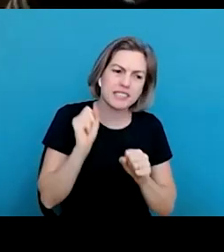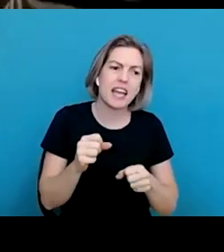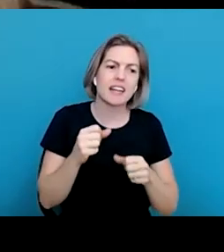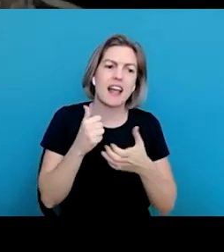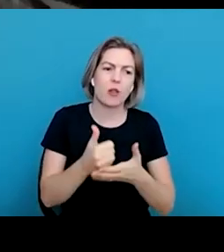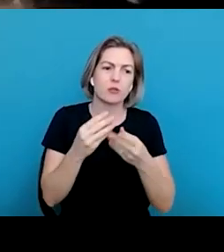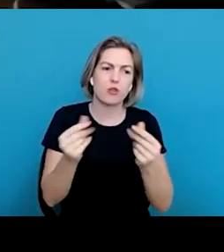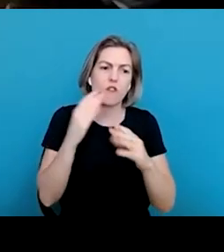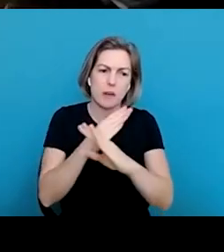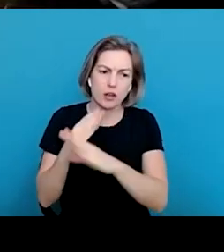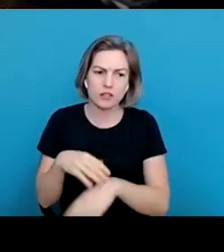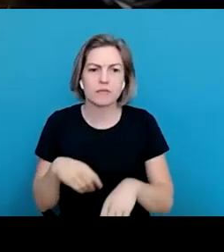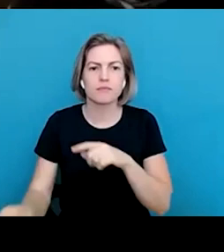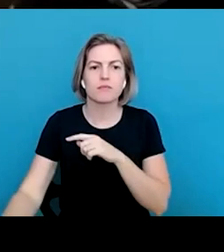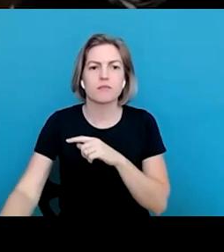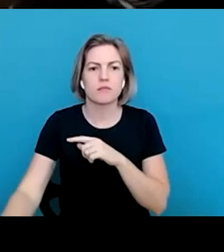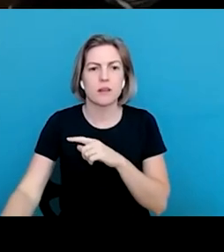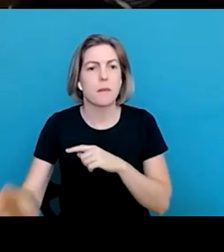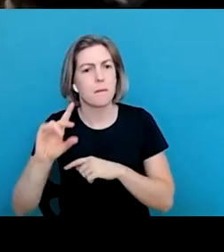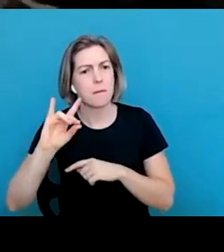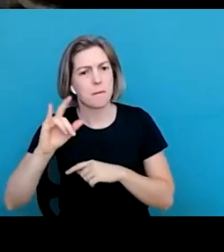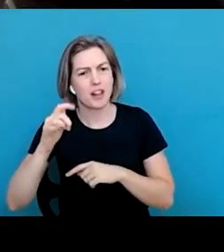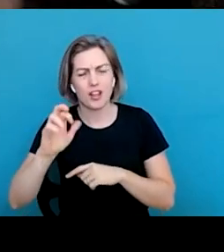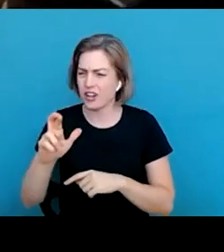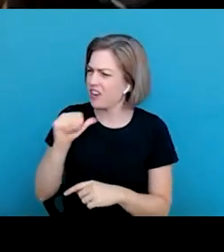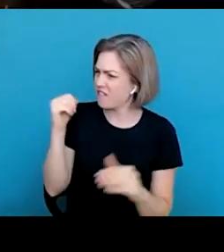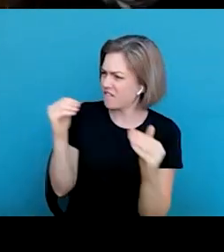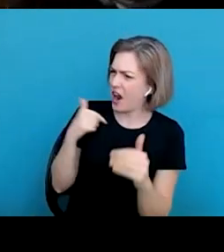because it is not fair that I am the third one. I have to say something original now.